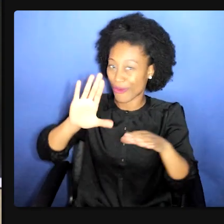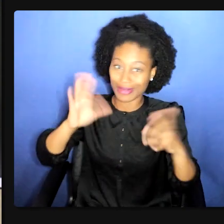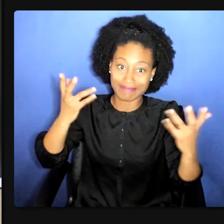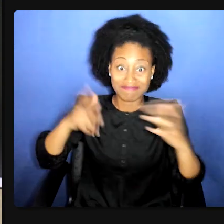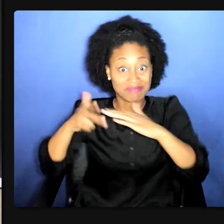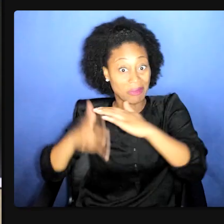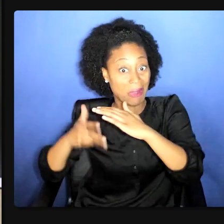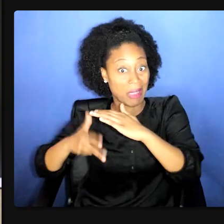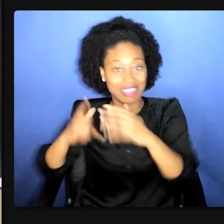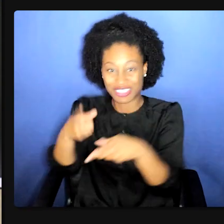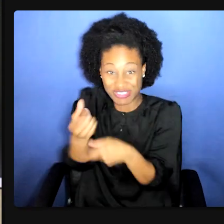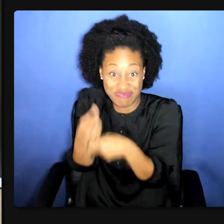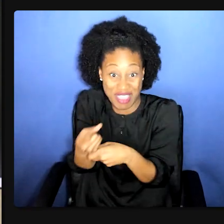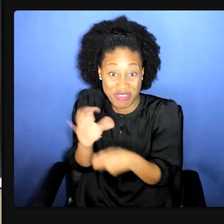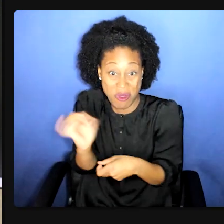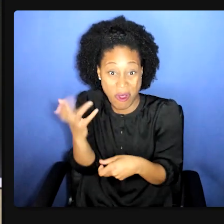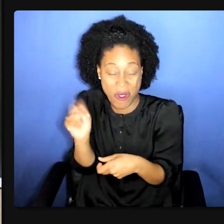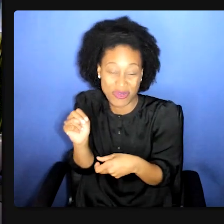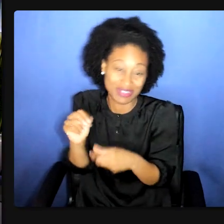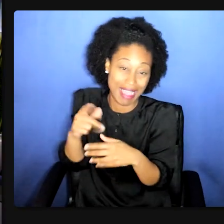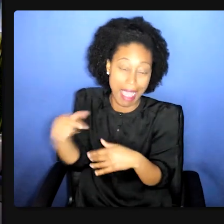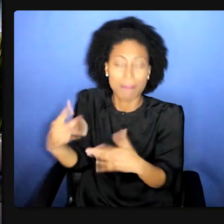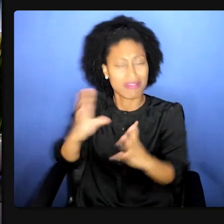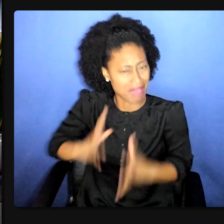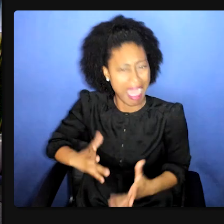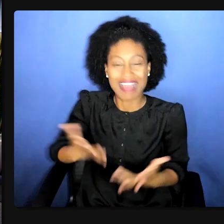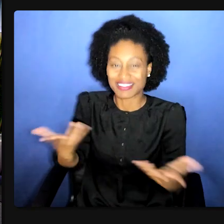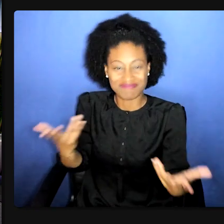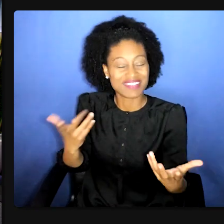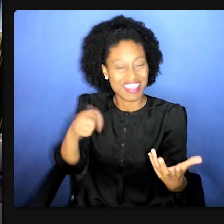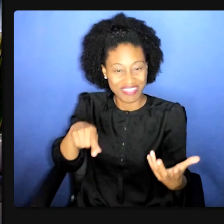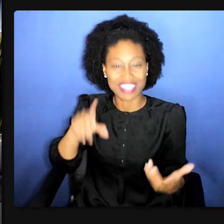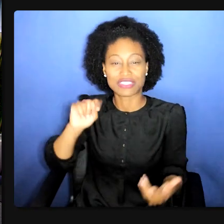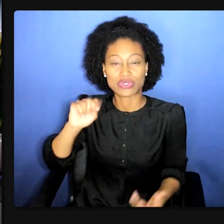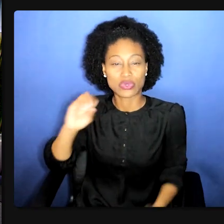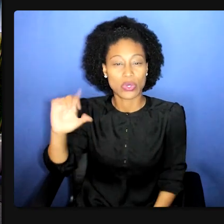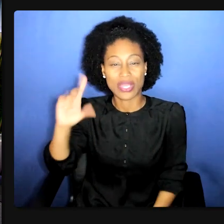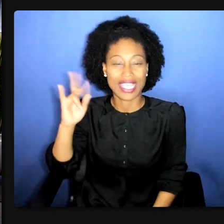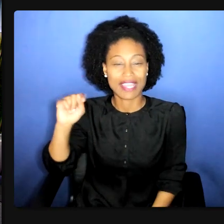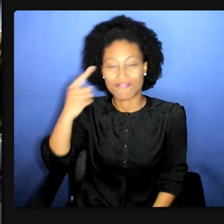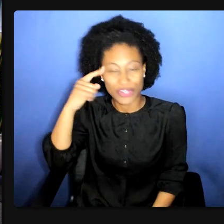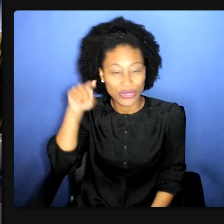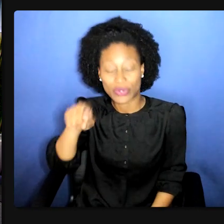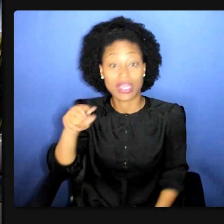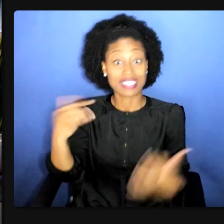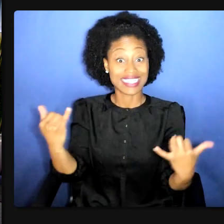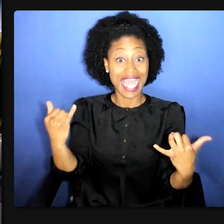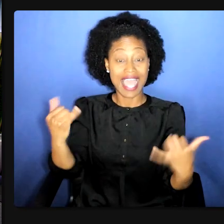this toolkit is for you today version 2 is out and it's available to the public but we're going